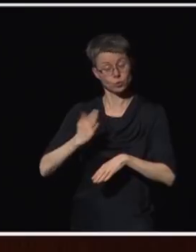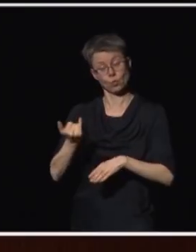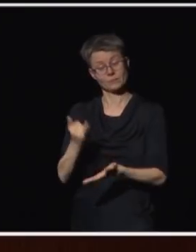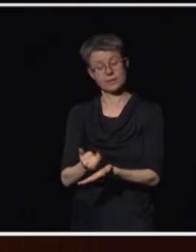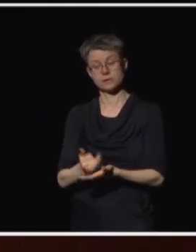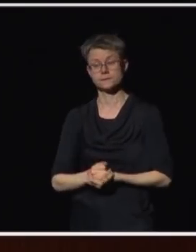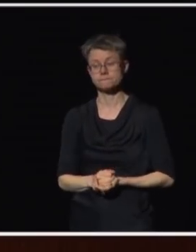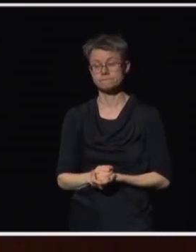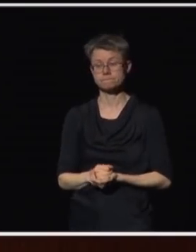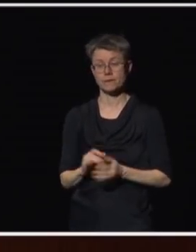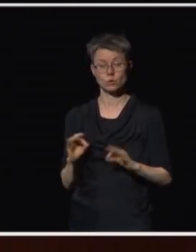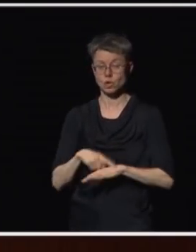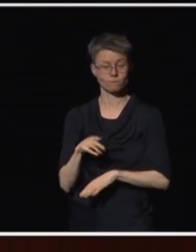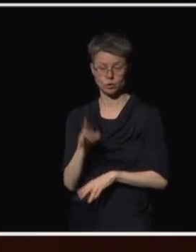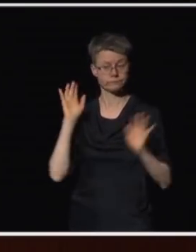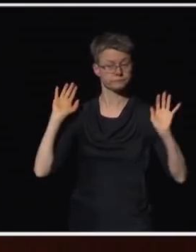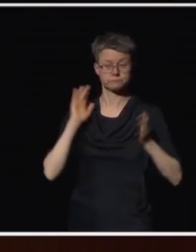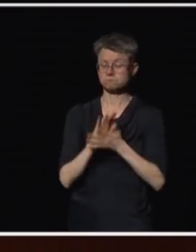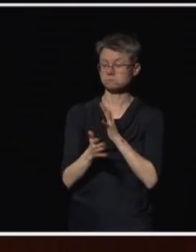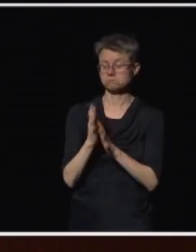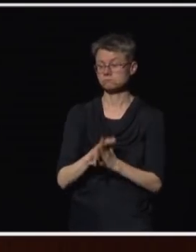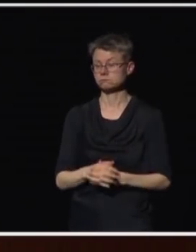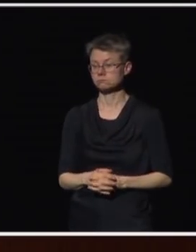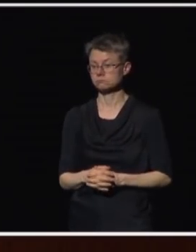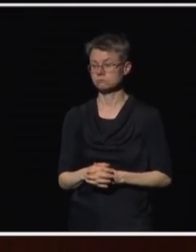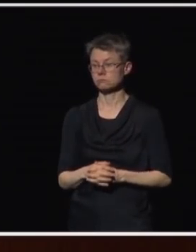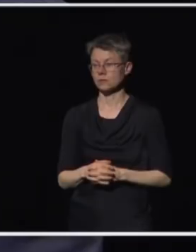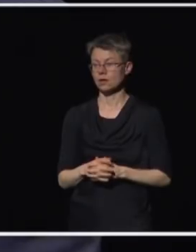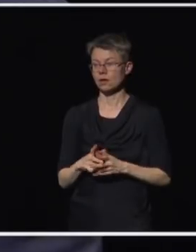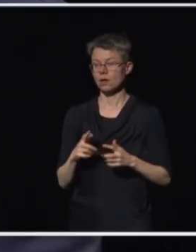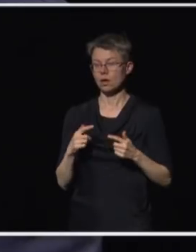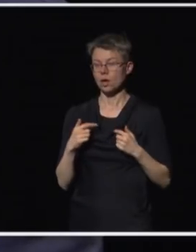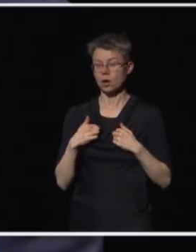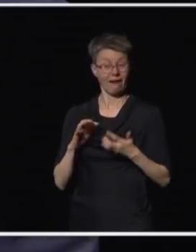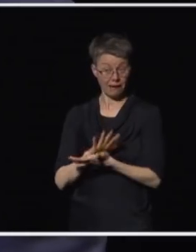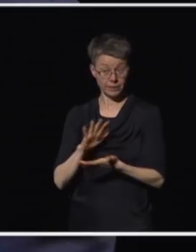It just doesn't. I'm not happy that that's the way things were